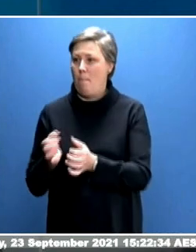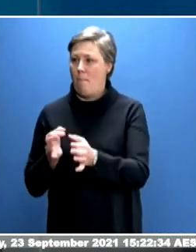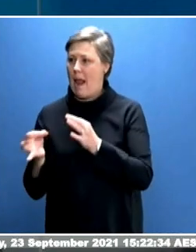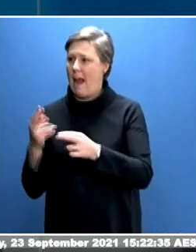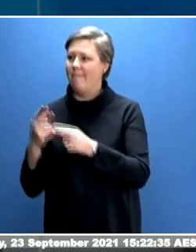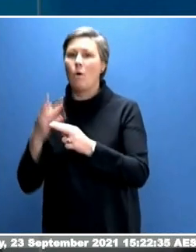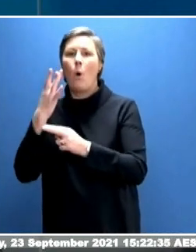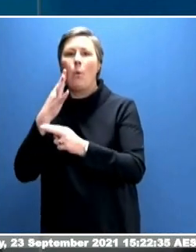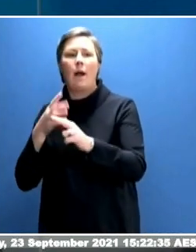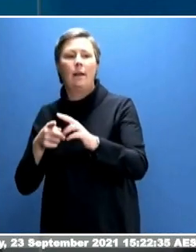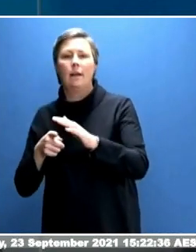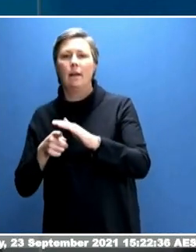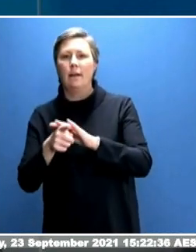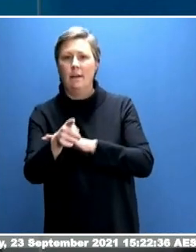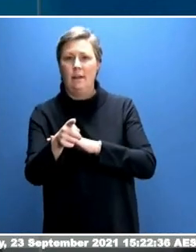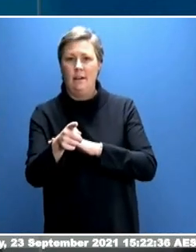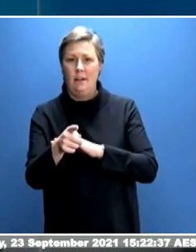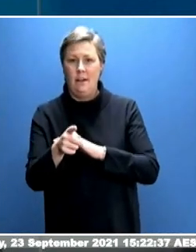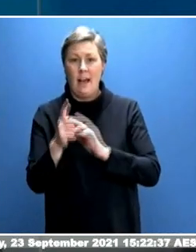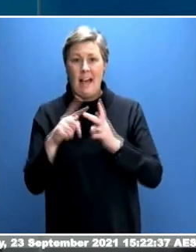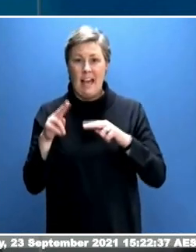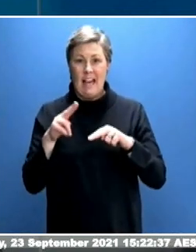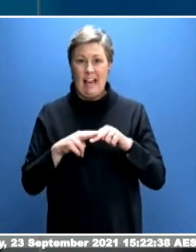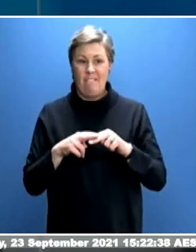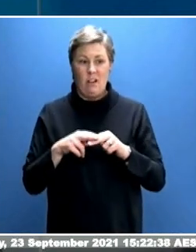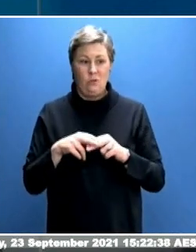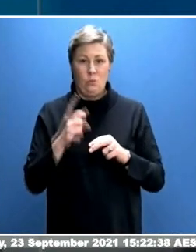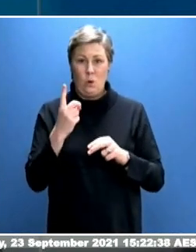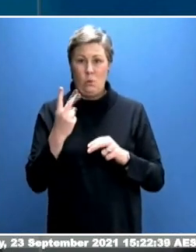There's got to be an absolute outcome, so it starts when they're in.